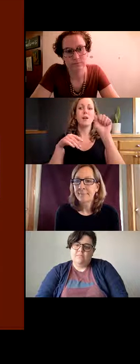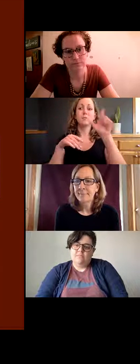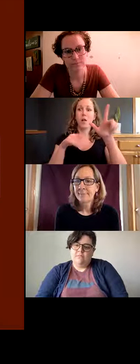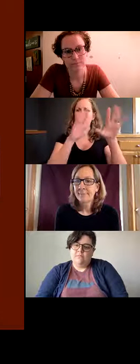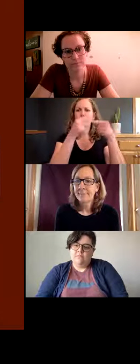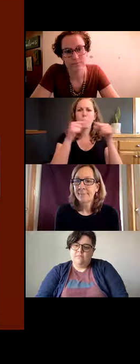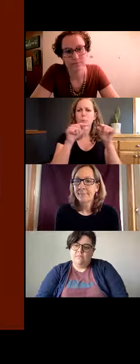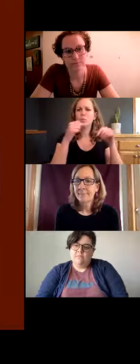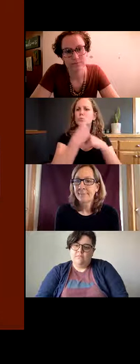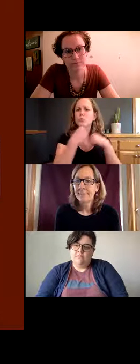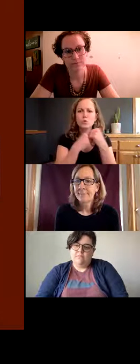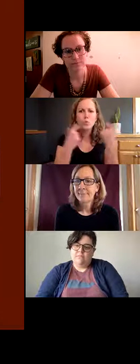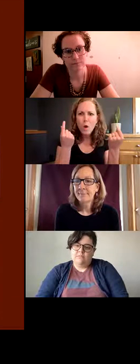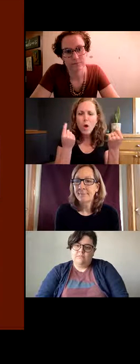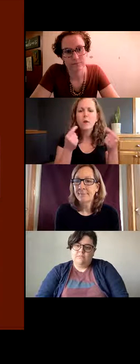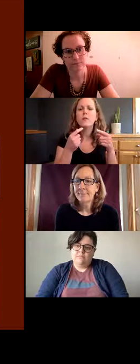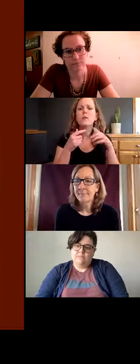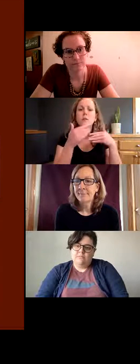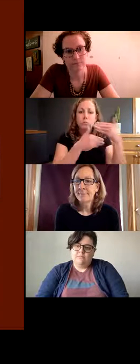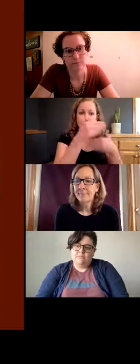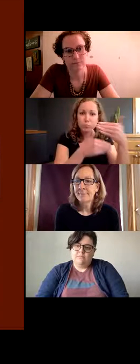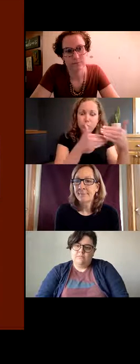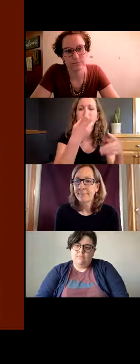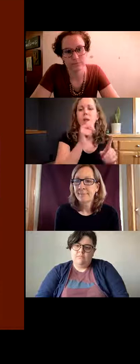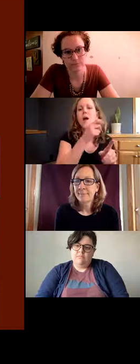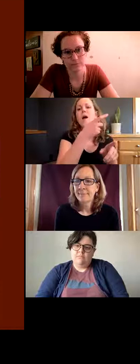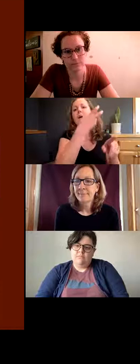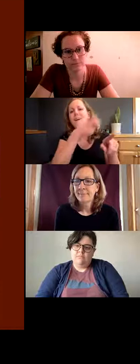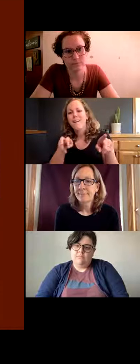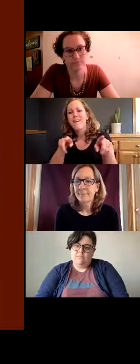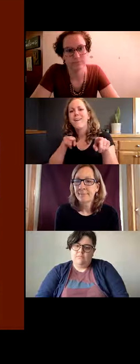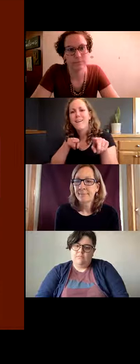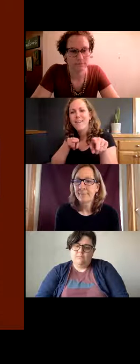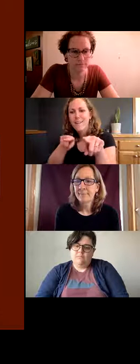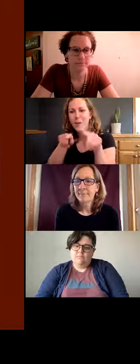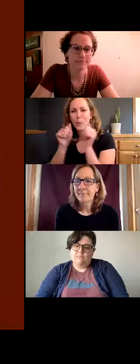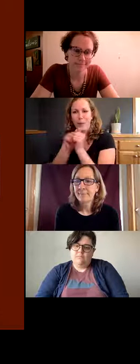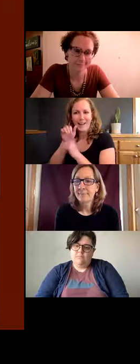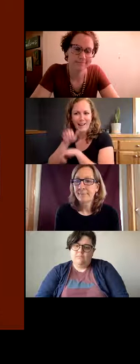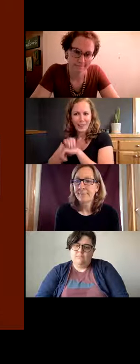it works with that, and ASL grammar structure is very different, but we progress through that and